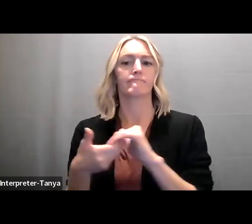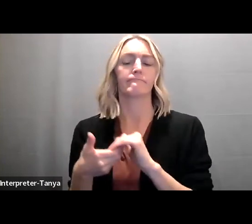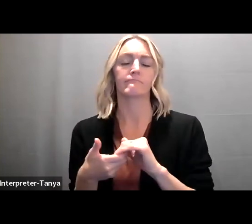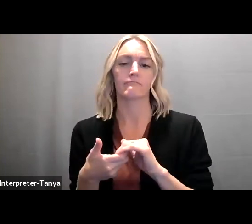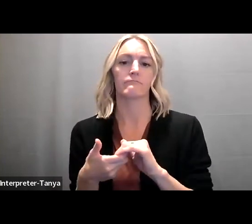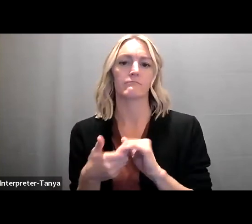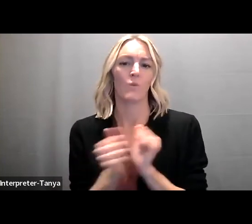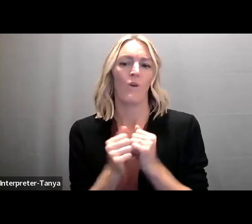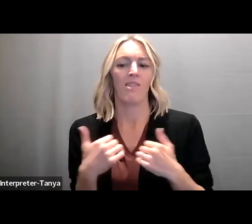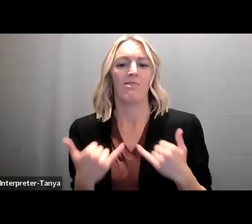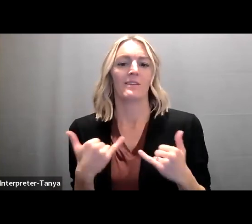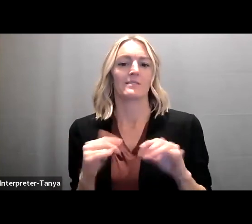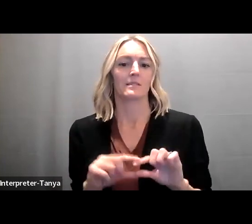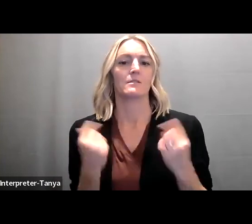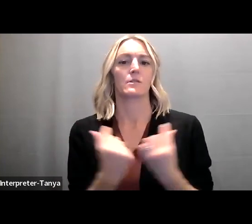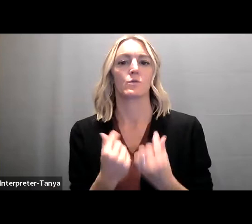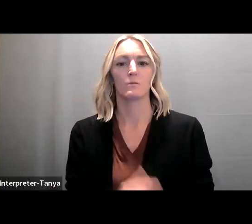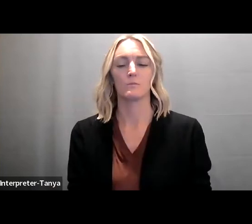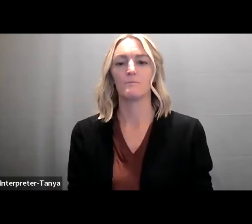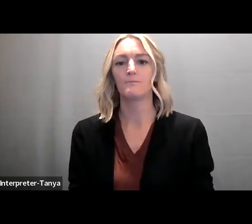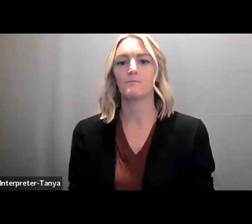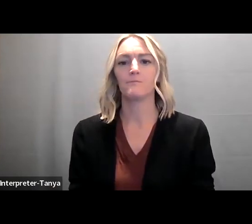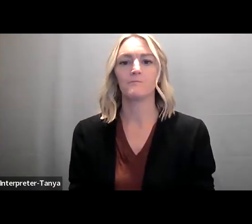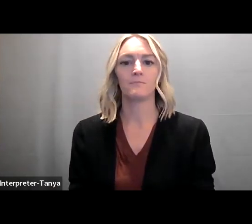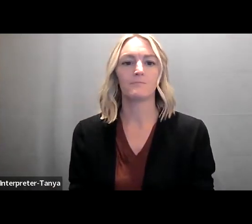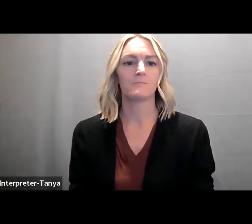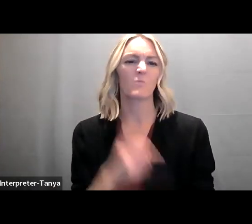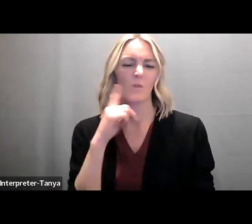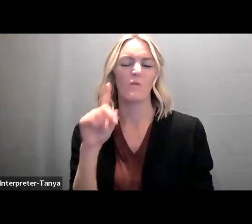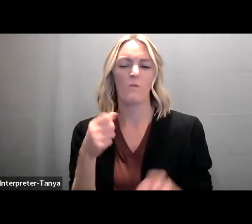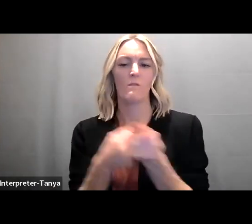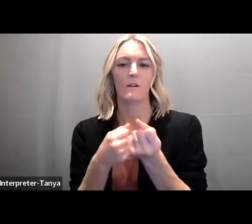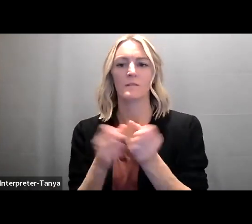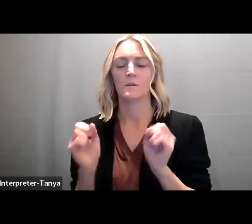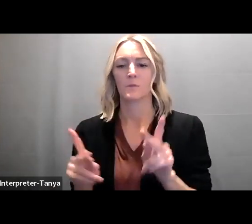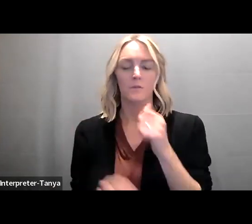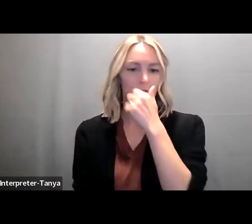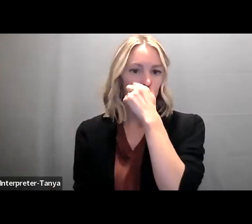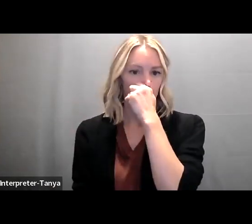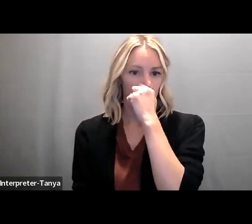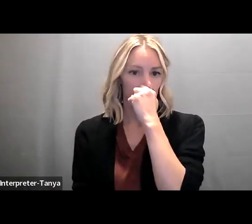the existing group to conduct those advocacy opportunities. Next slide, please.